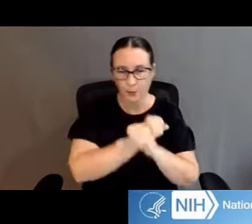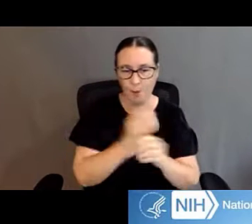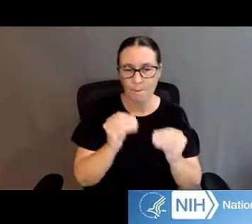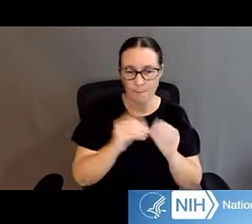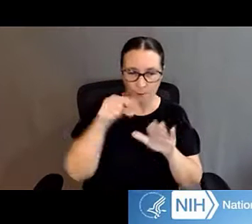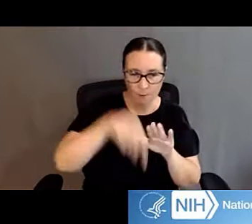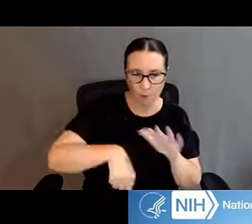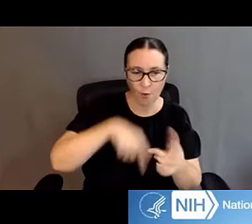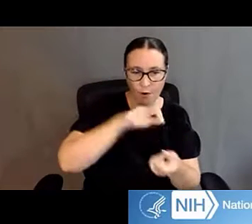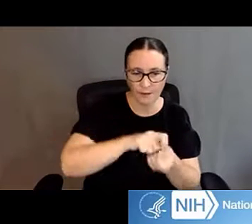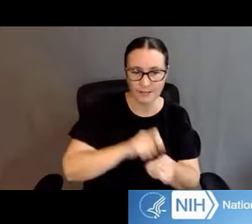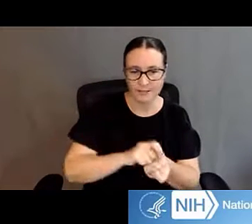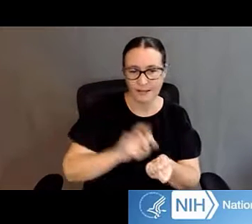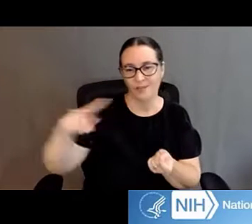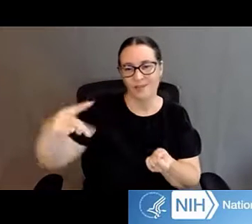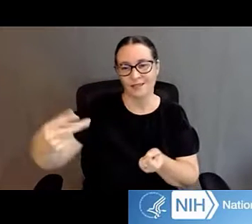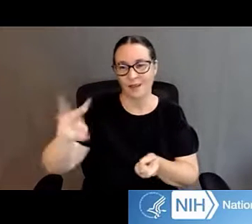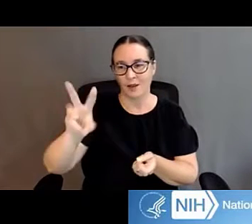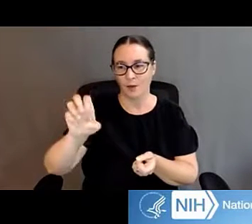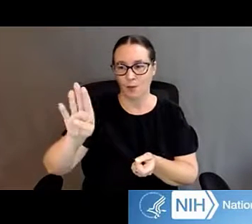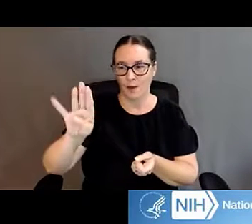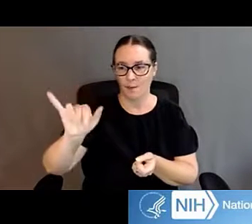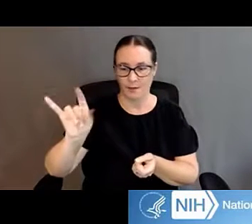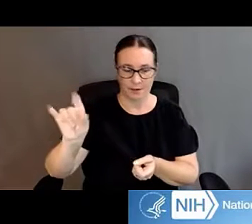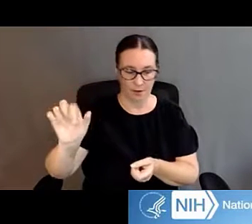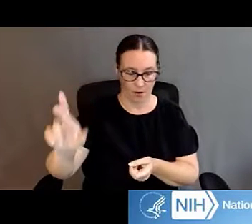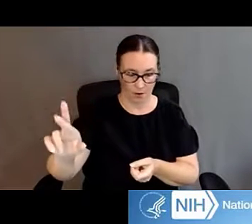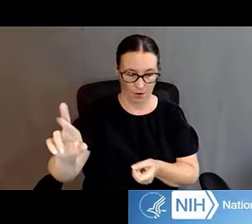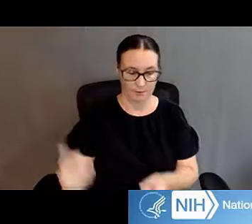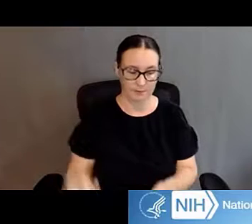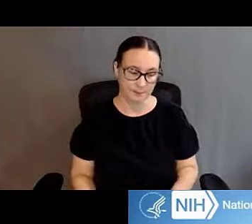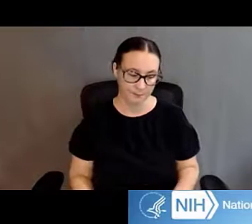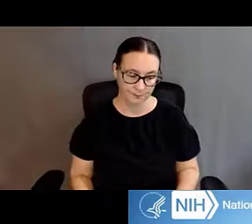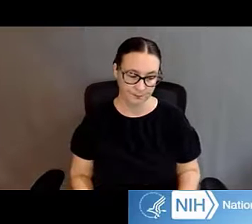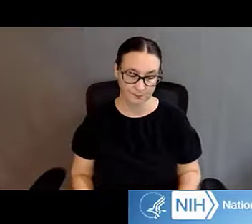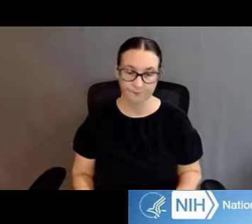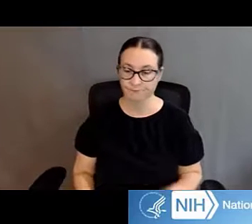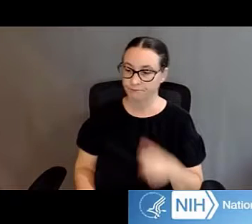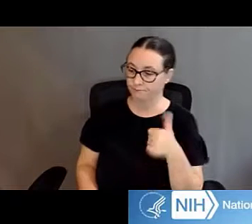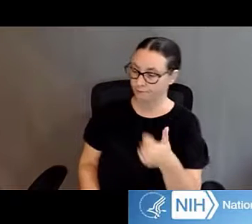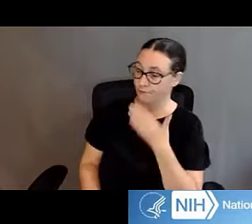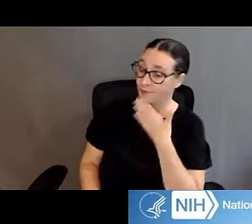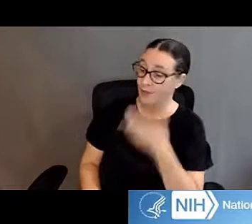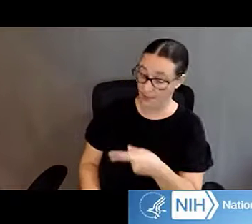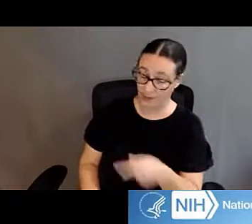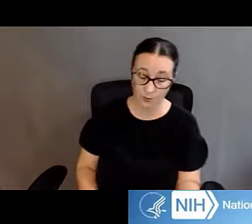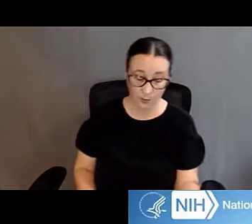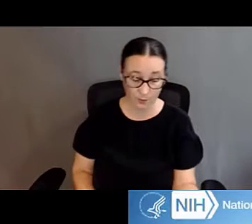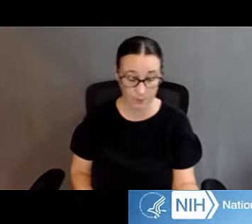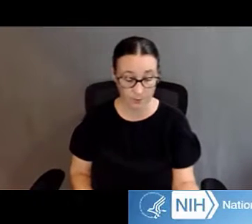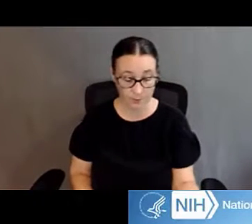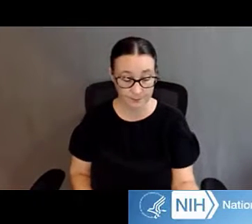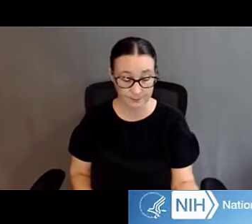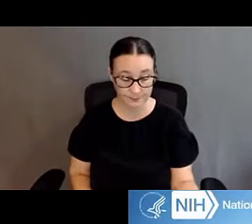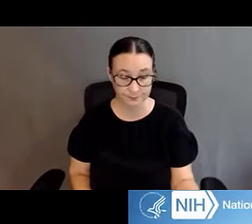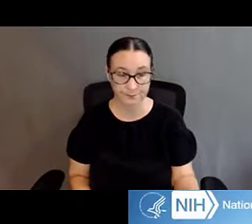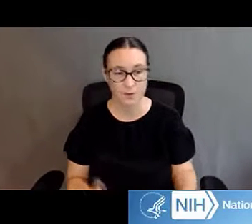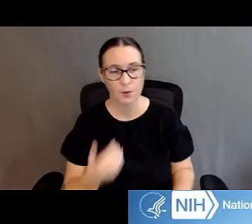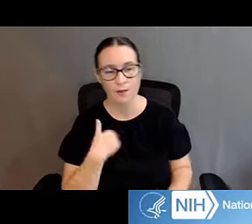in the second webinar. Elyse Sullivan: Great, thank you. We received a few questions about sharing software,